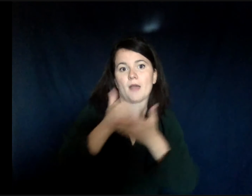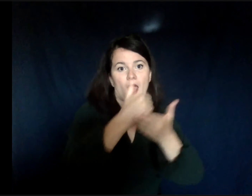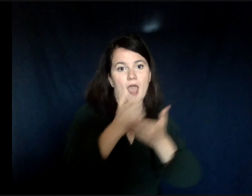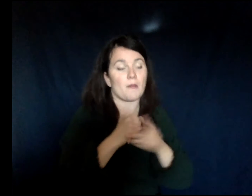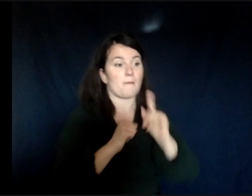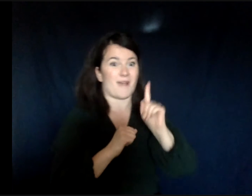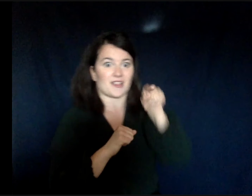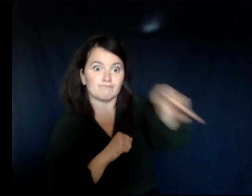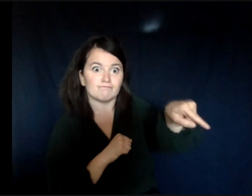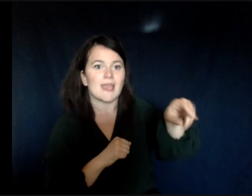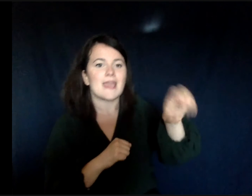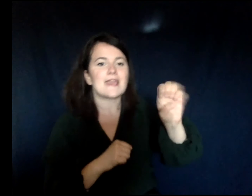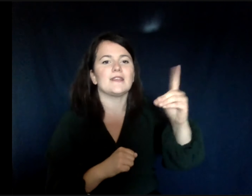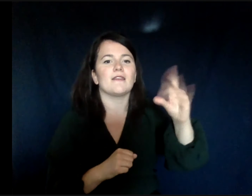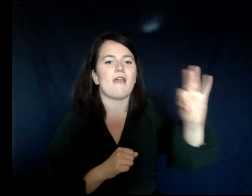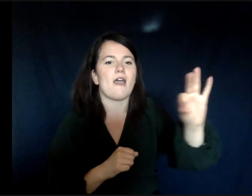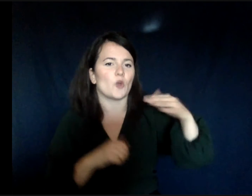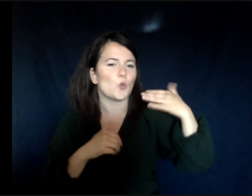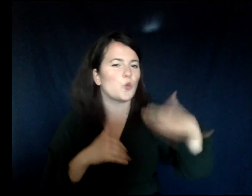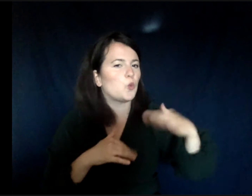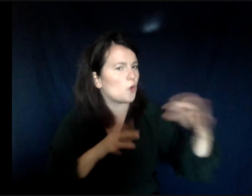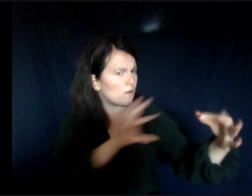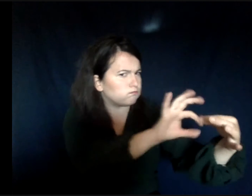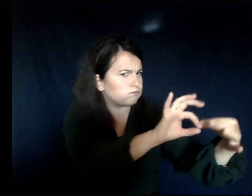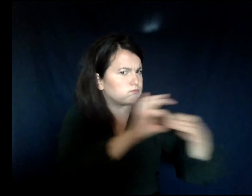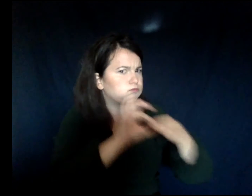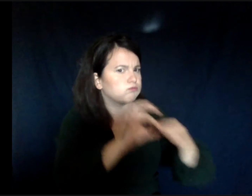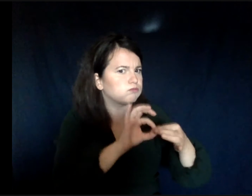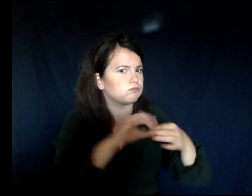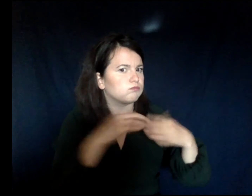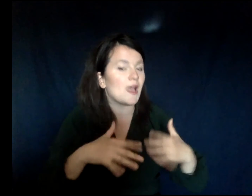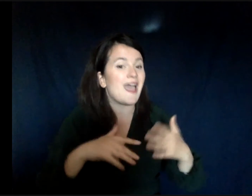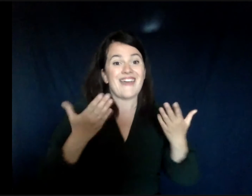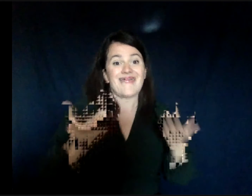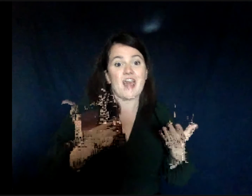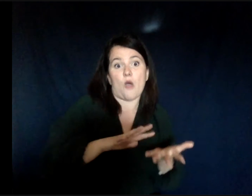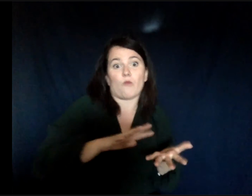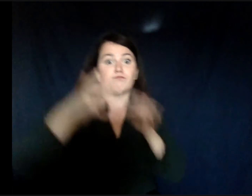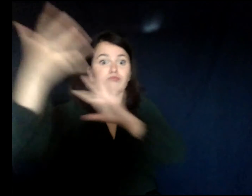interacting with the Commission and ensuring they weren't forgotten.